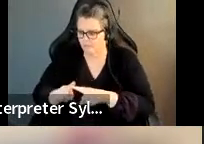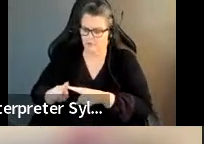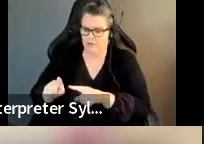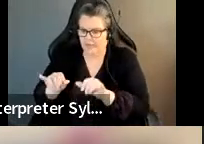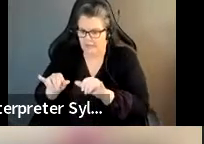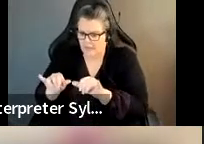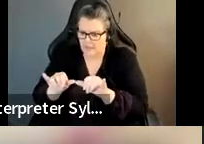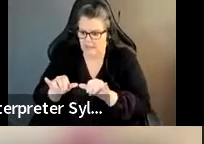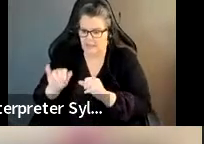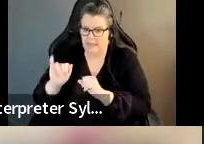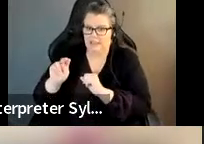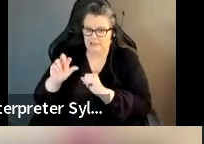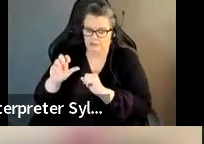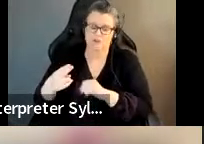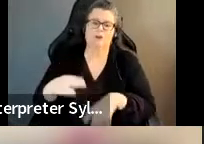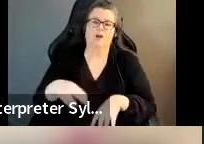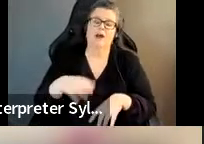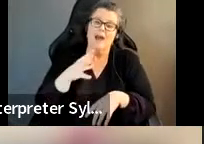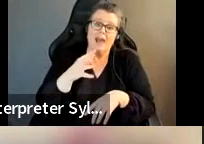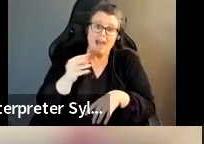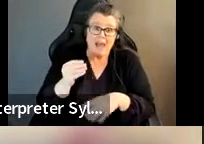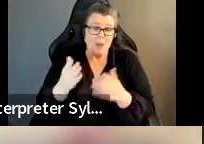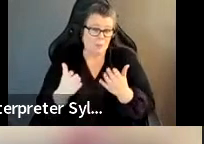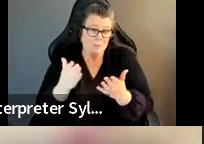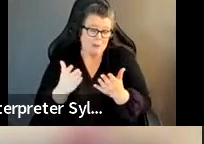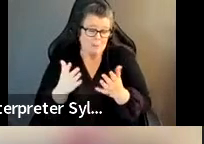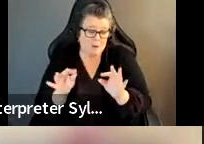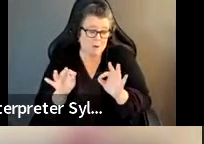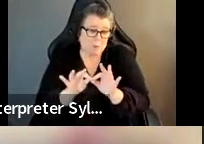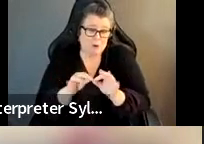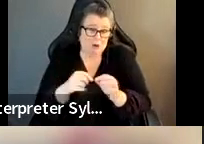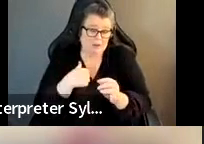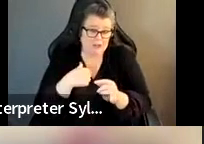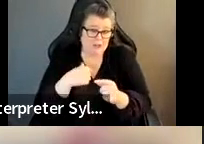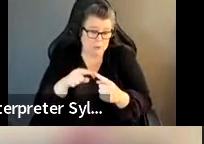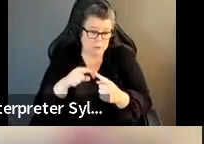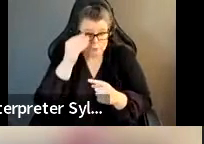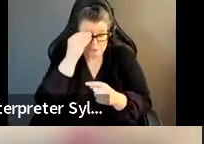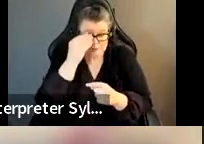I also -- maybe it's worth pointing out that thus far, as far as we're aware, we're the